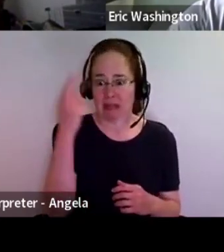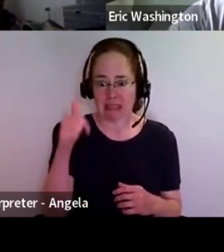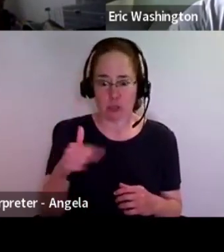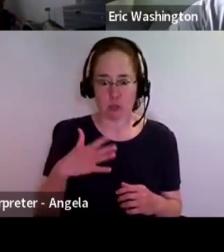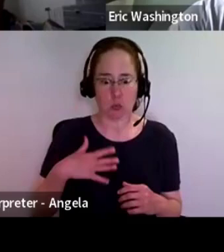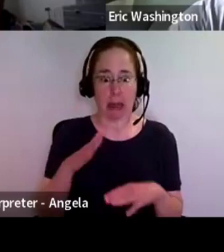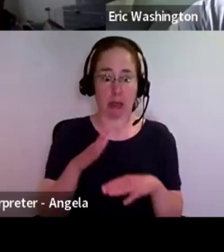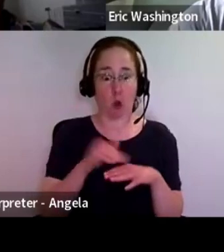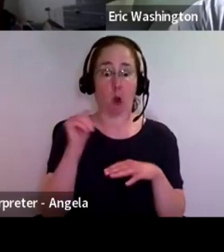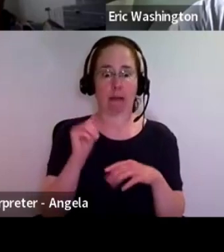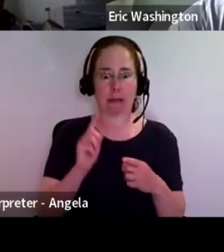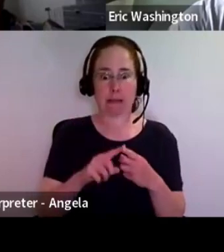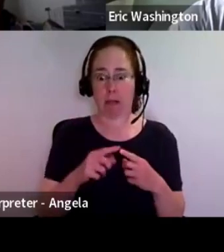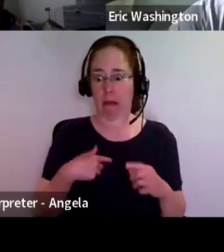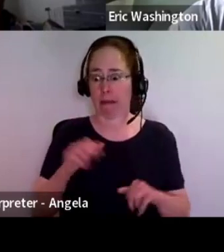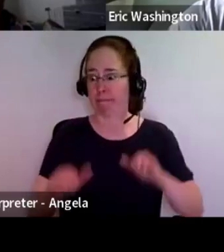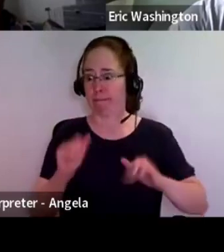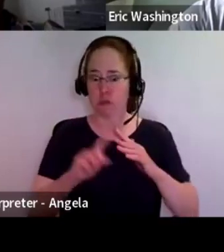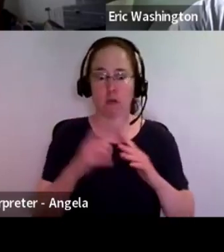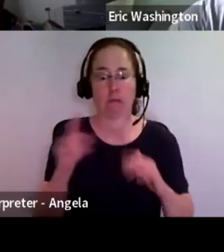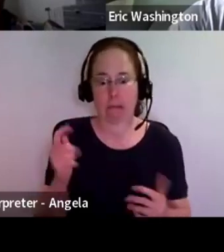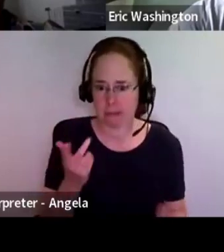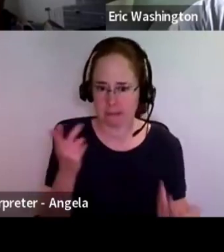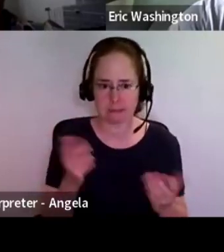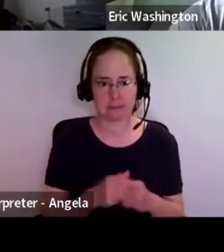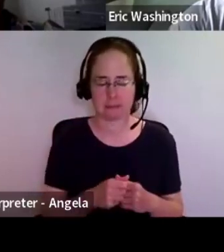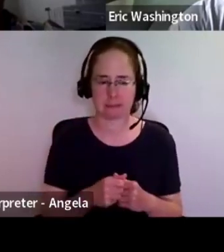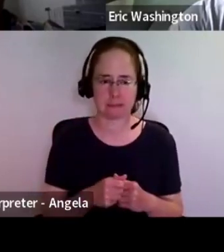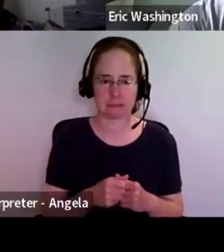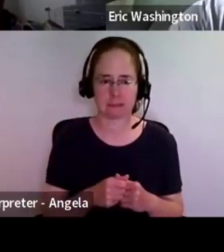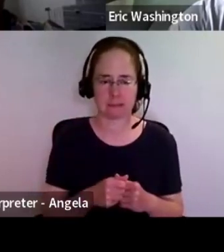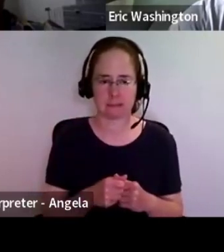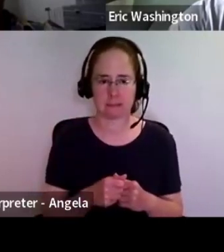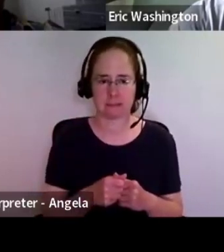stumbled into it. Um, so, you know, although I think people